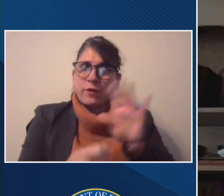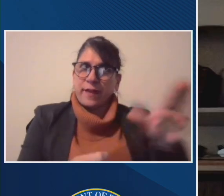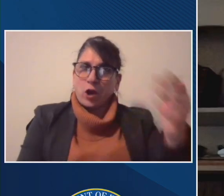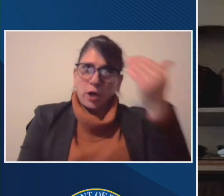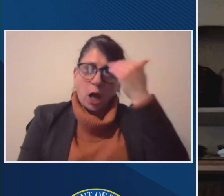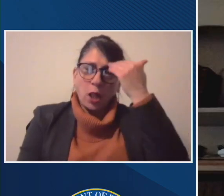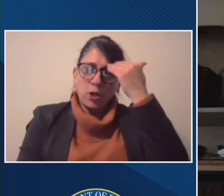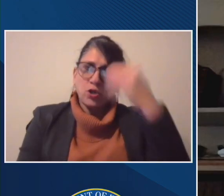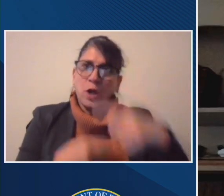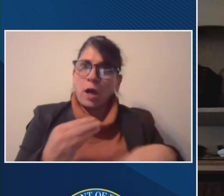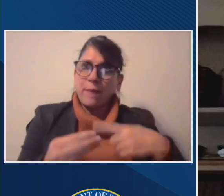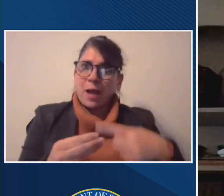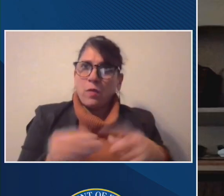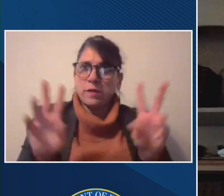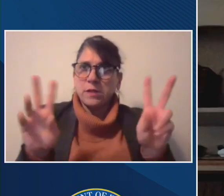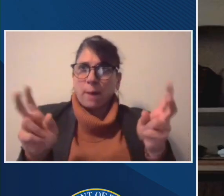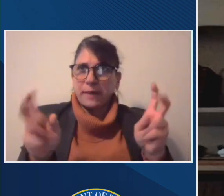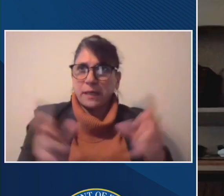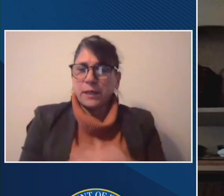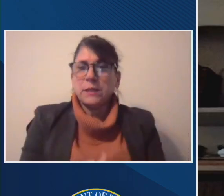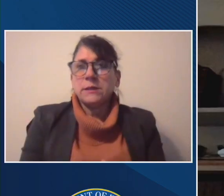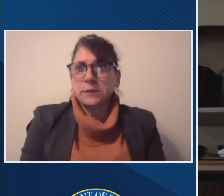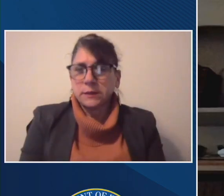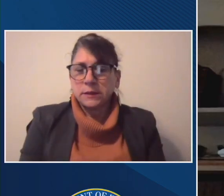that topic. So at this point, we're